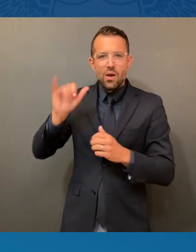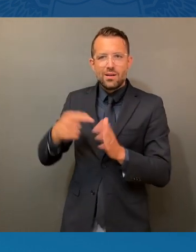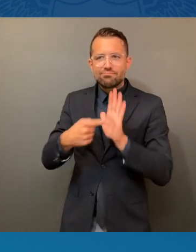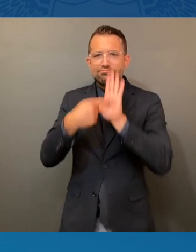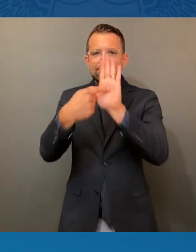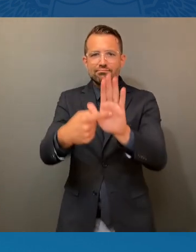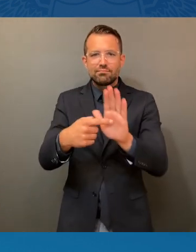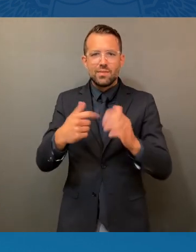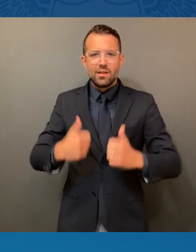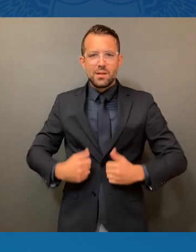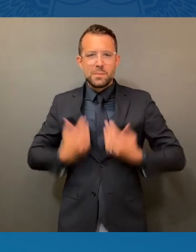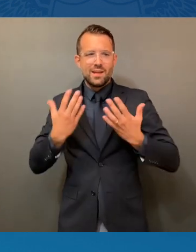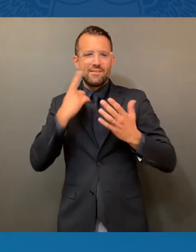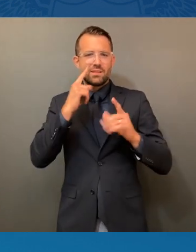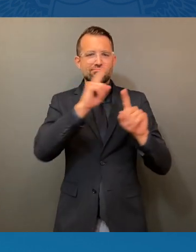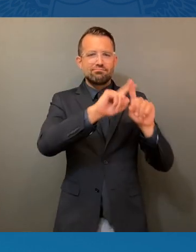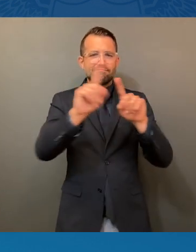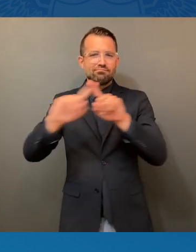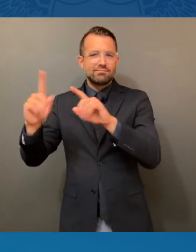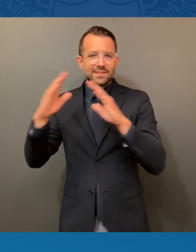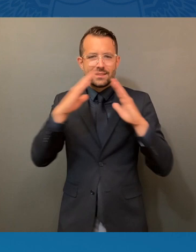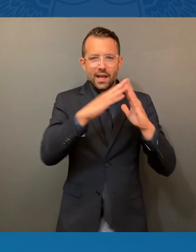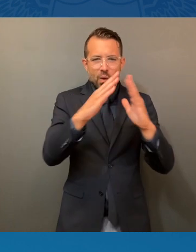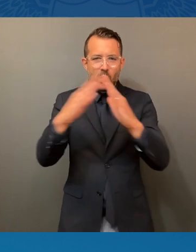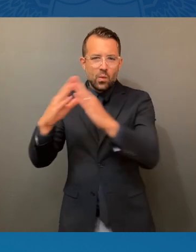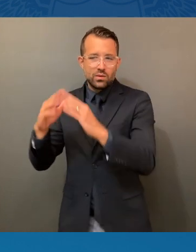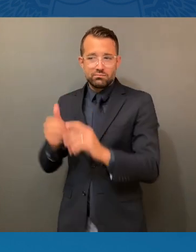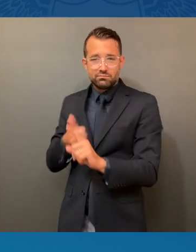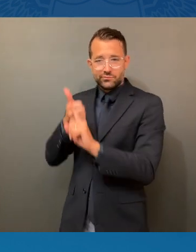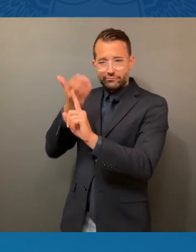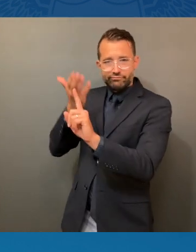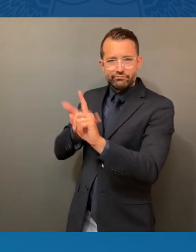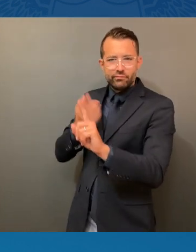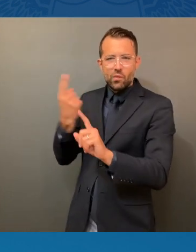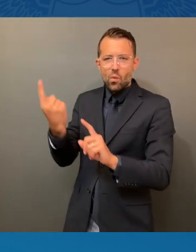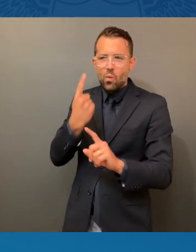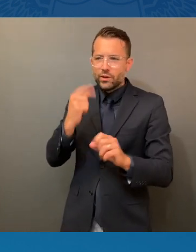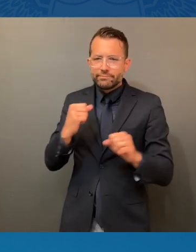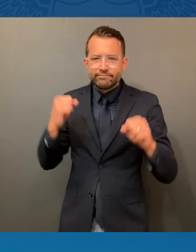She is always fighting for this beautiful city of Oakland, California,